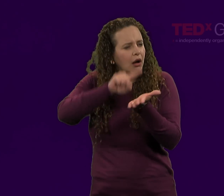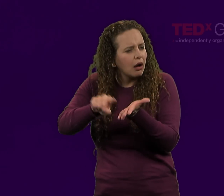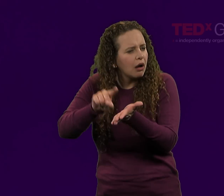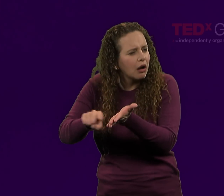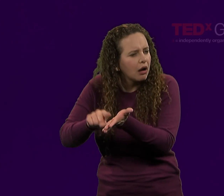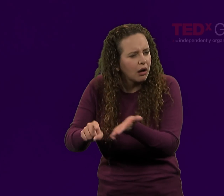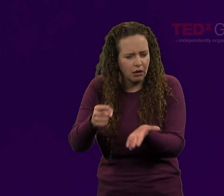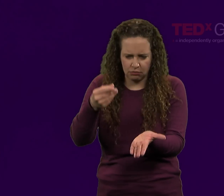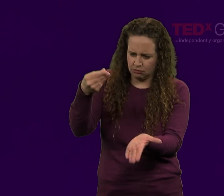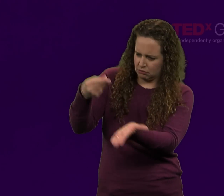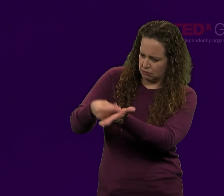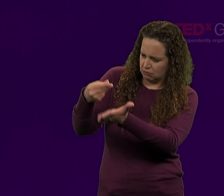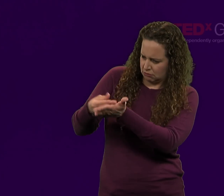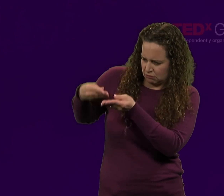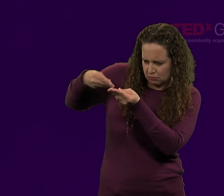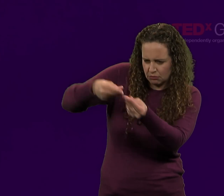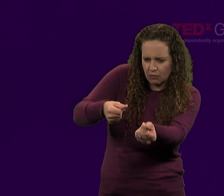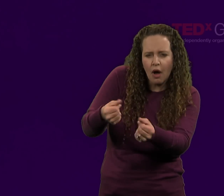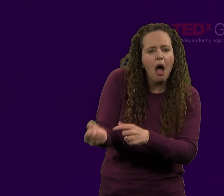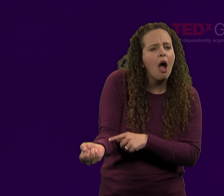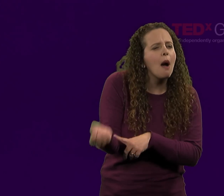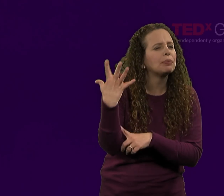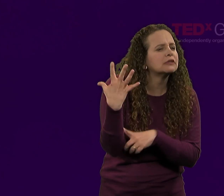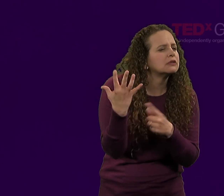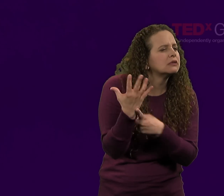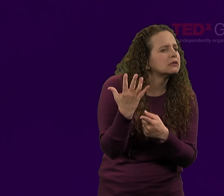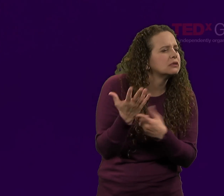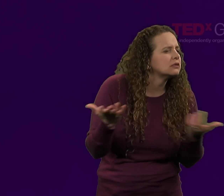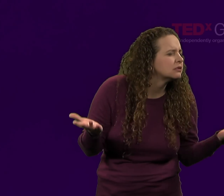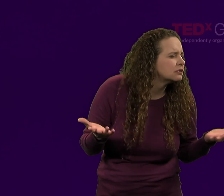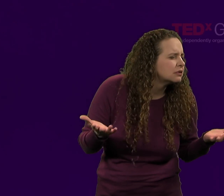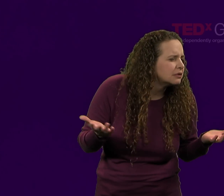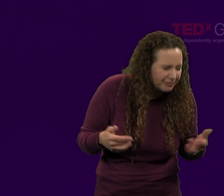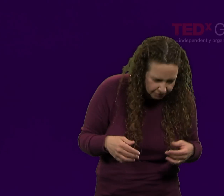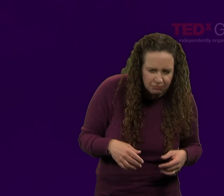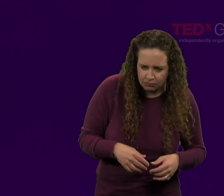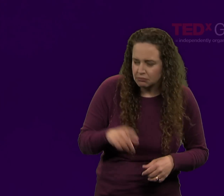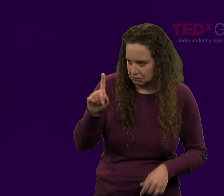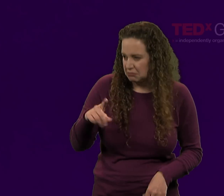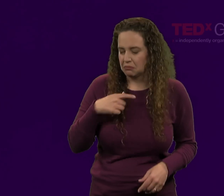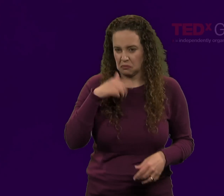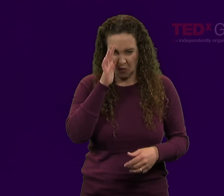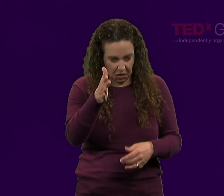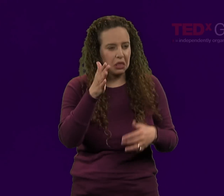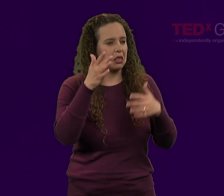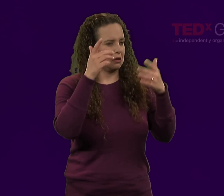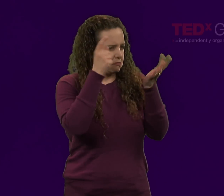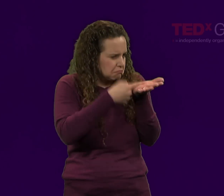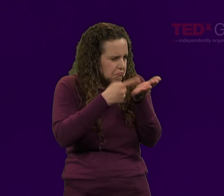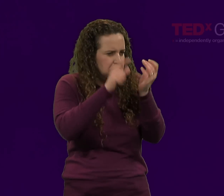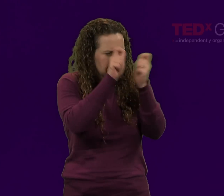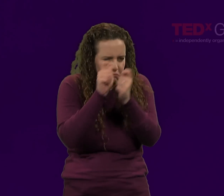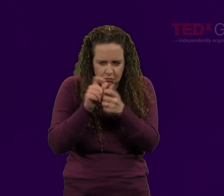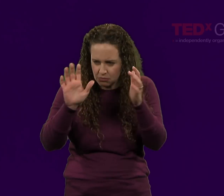That particular quote led me to look at the amount of money that's actually spent in creating this economic burden if you will.